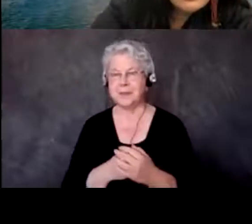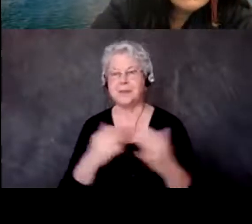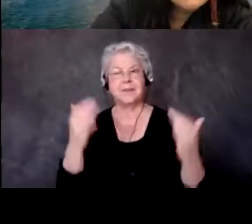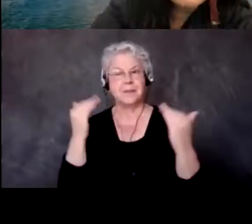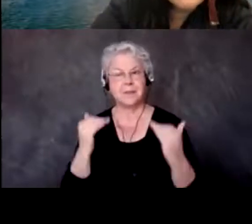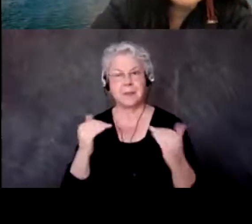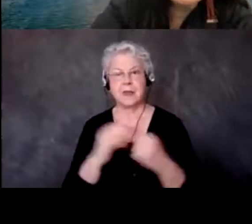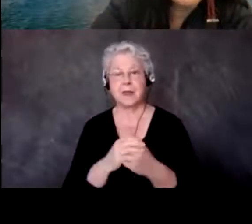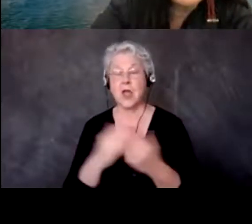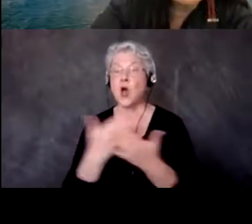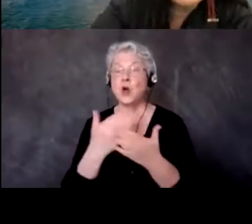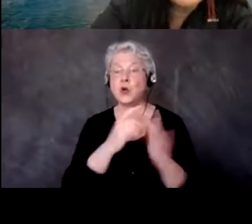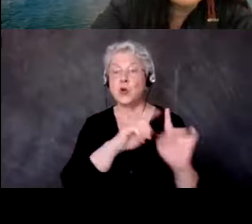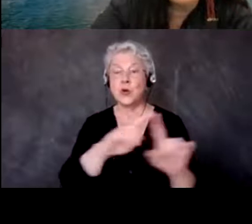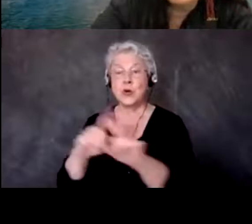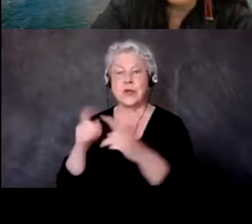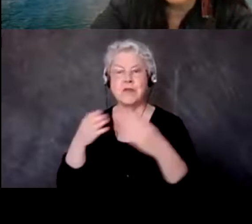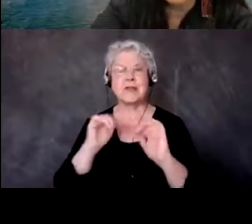New ways of how we can work together and look after each other.